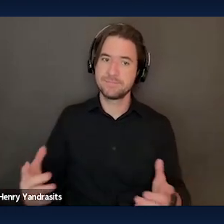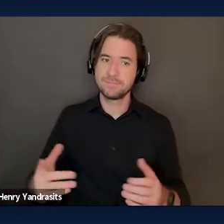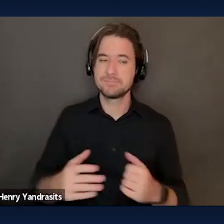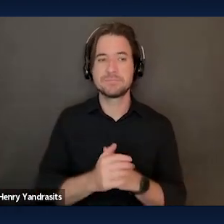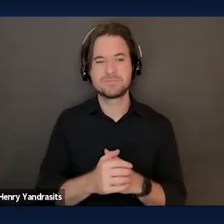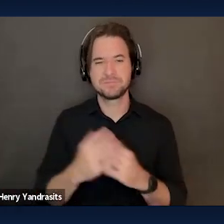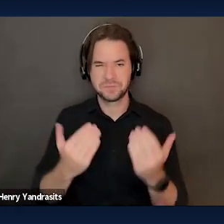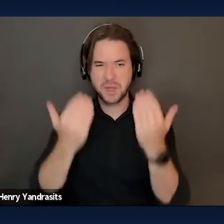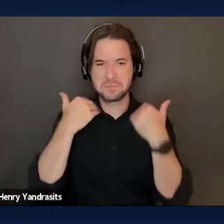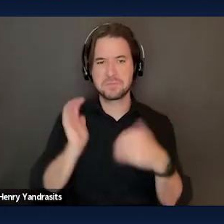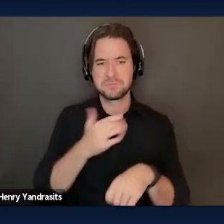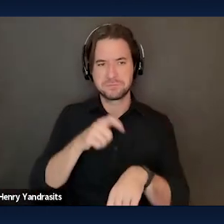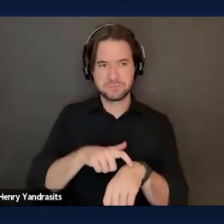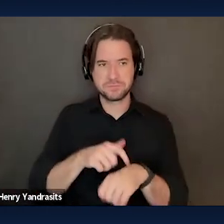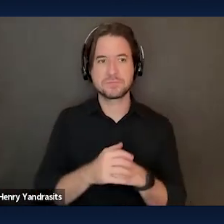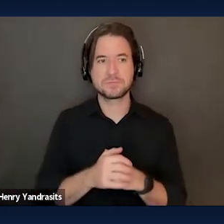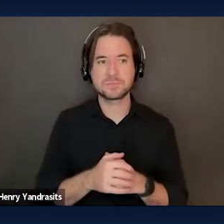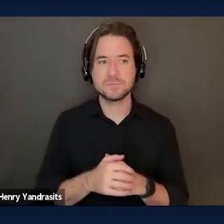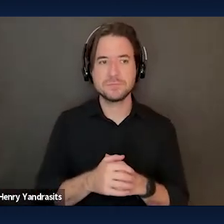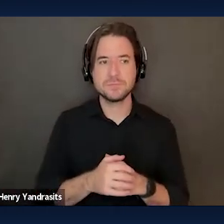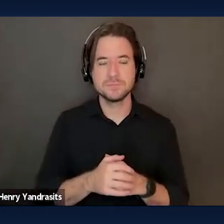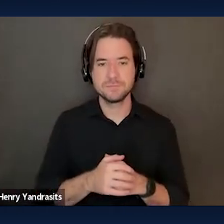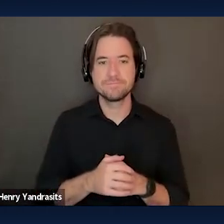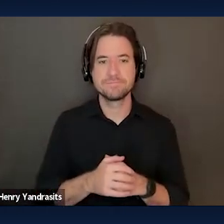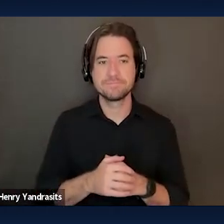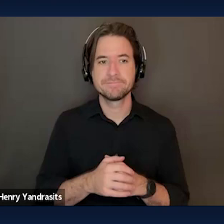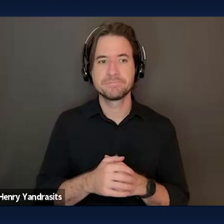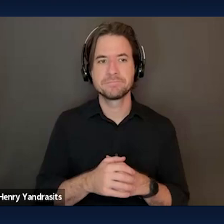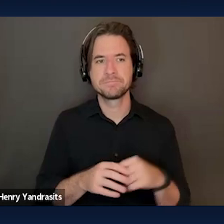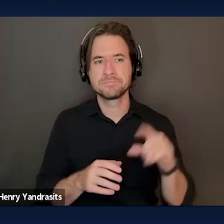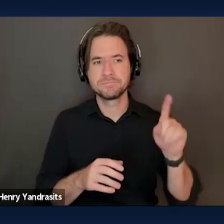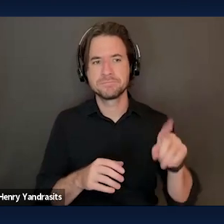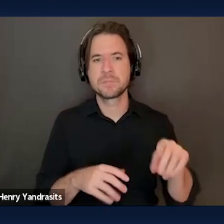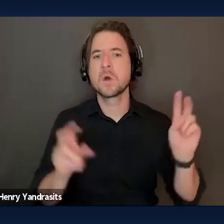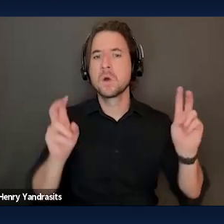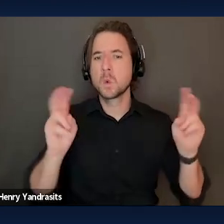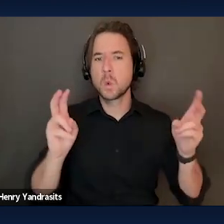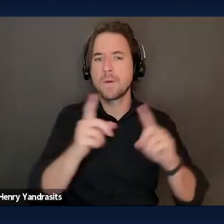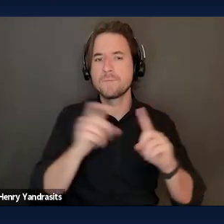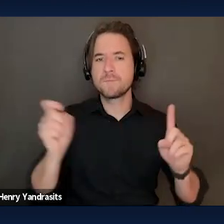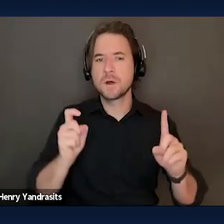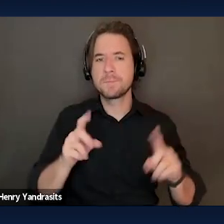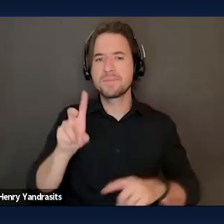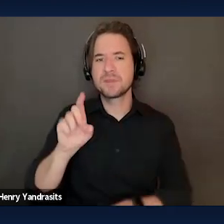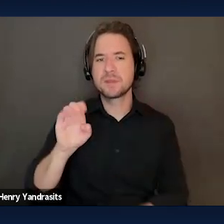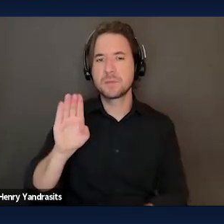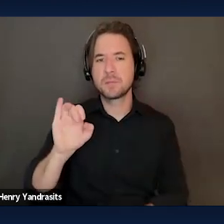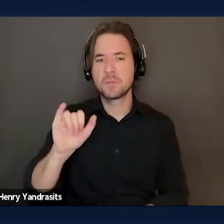Um, we… These are quotes from a debrief session with the research team.